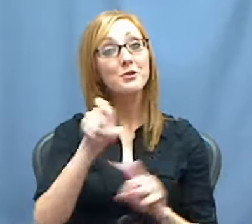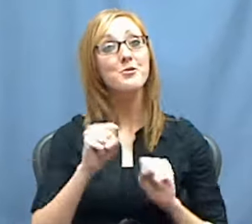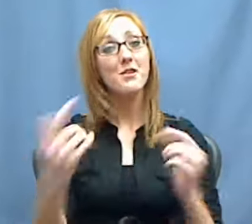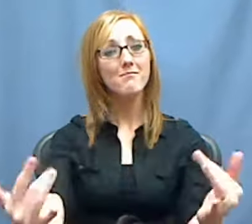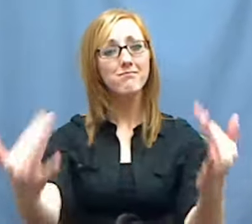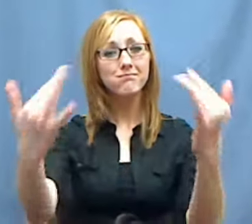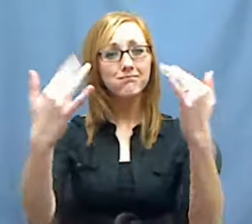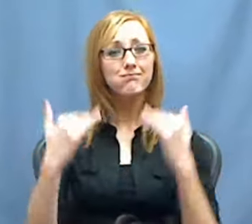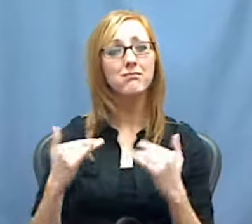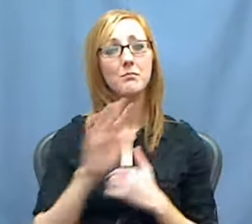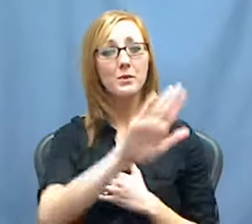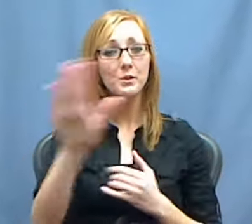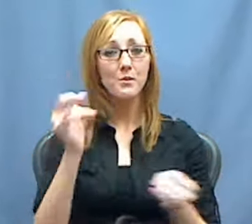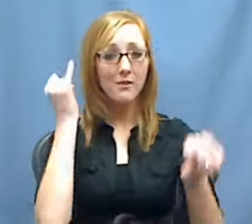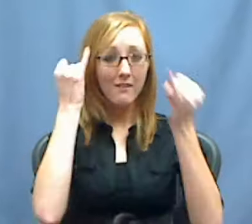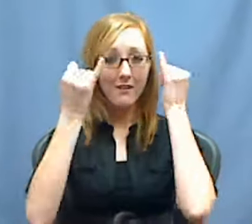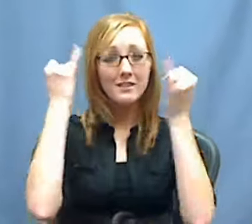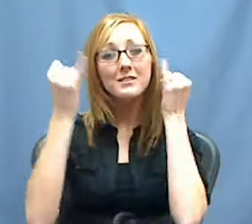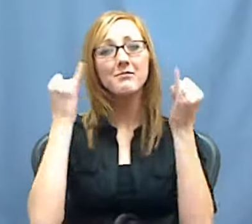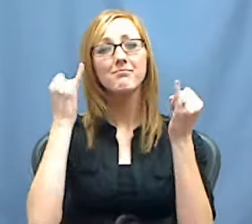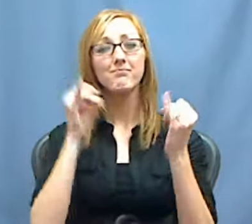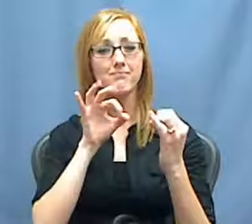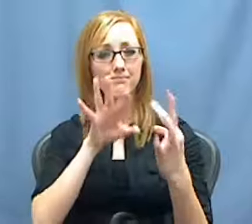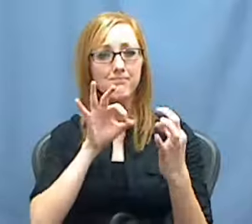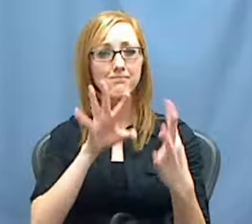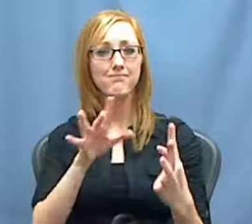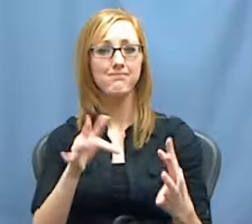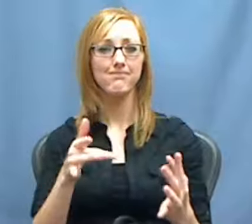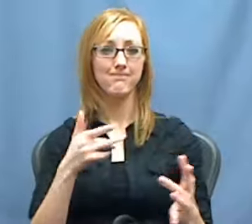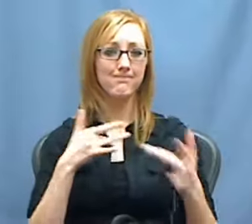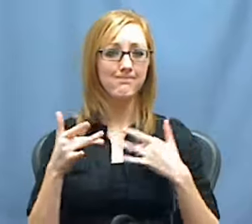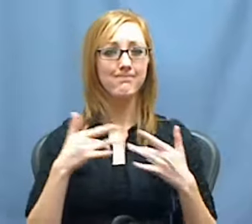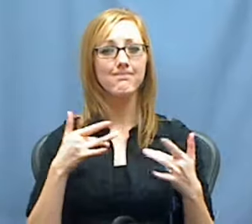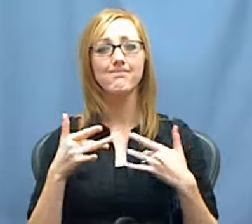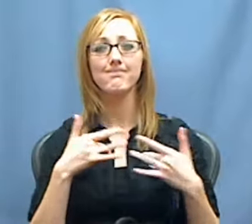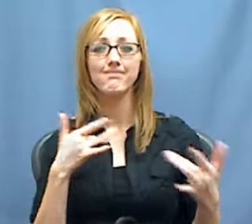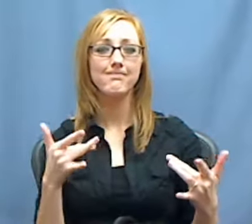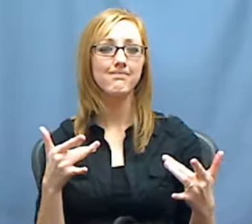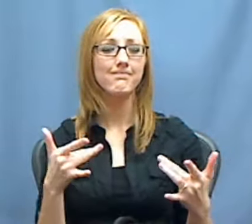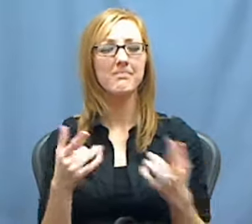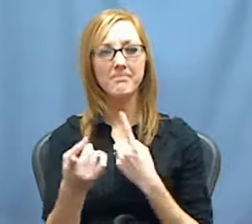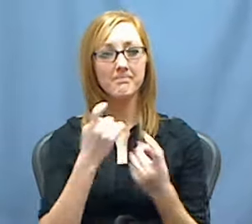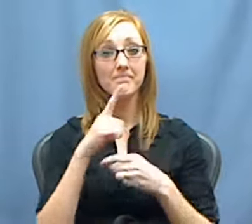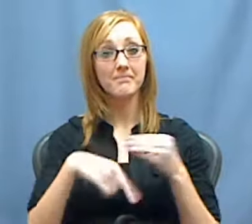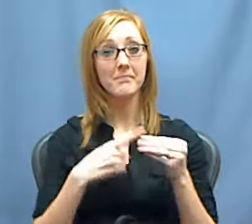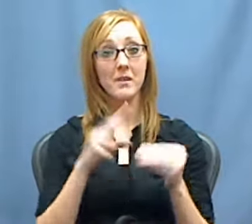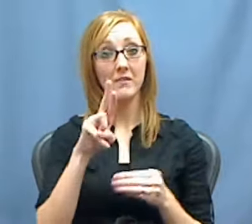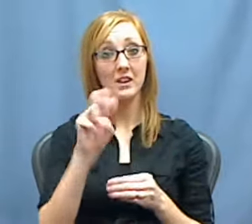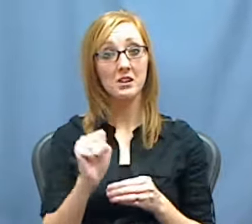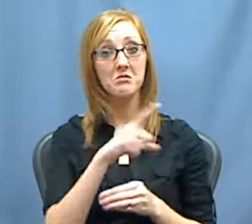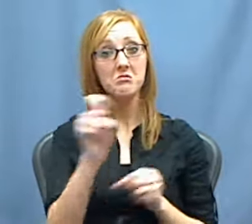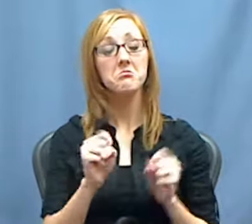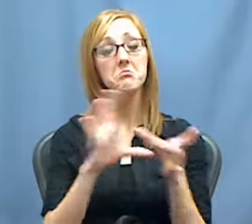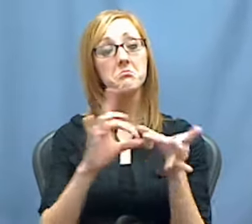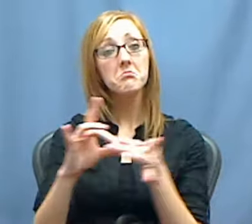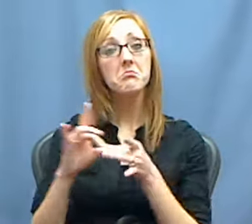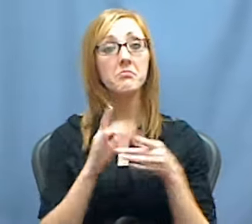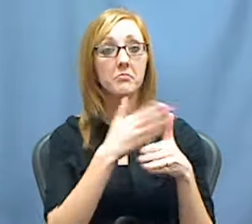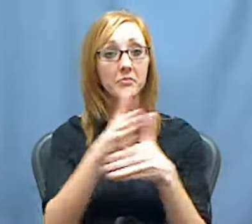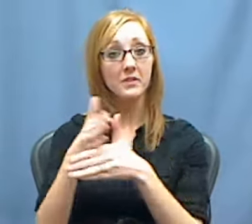You are invited to attend the meeting to share your ideas, feedback, questions, and concerns about VRS.